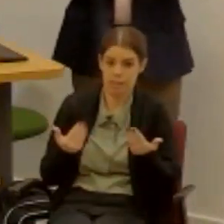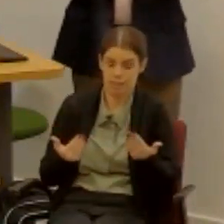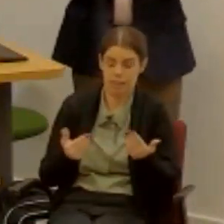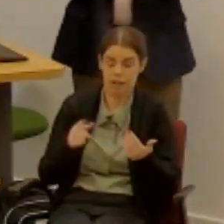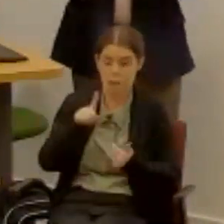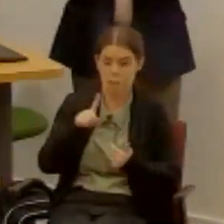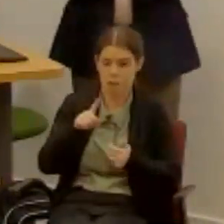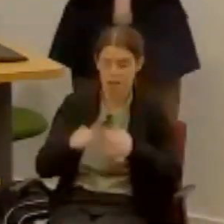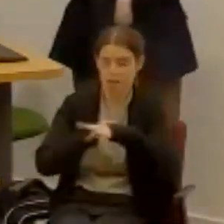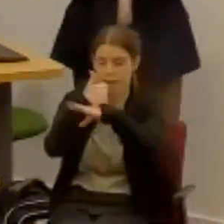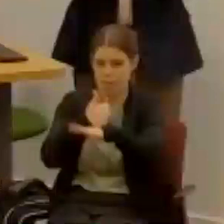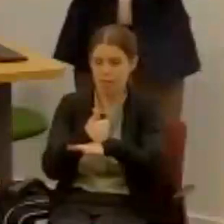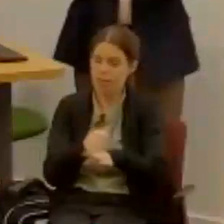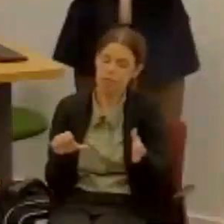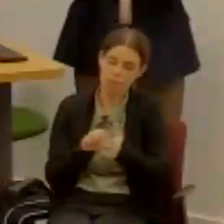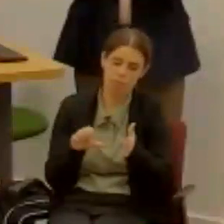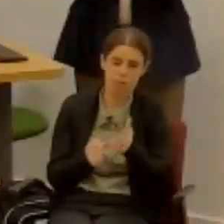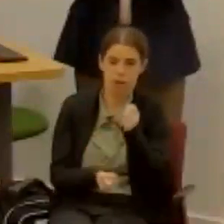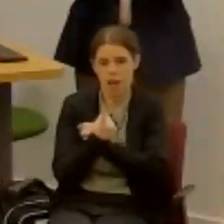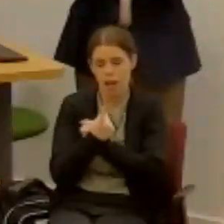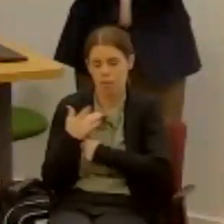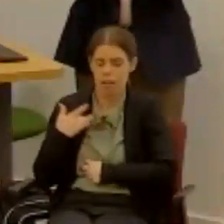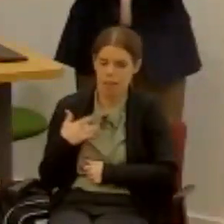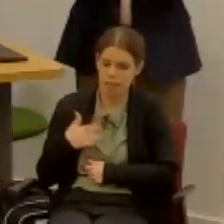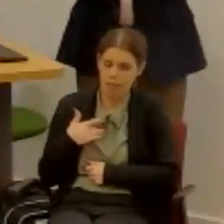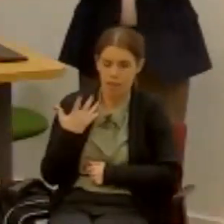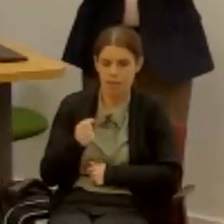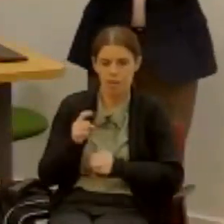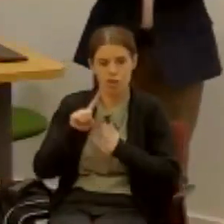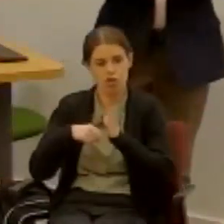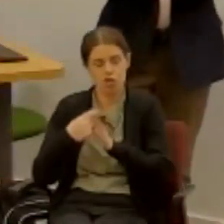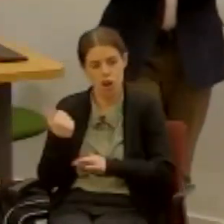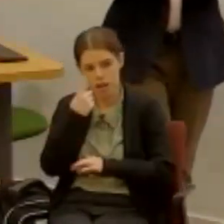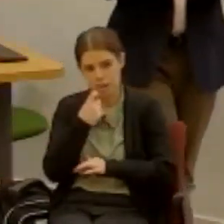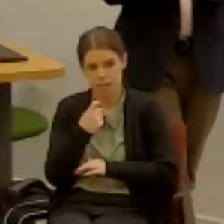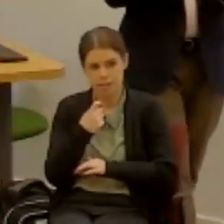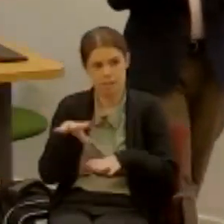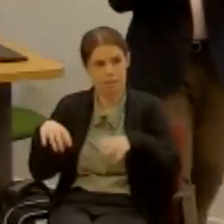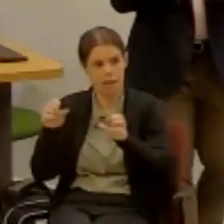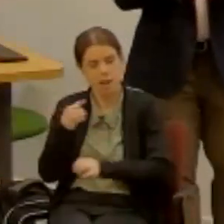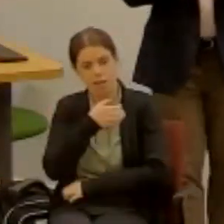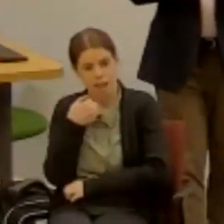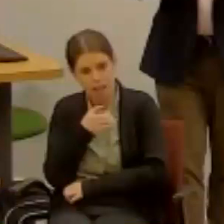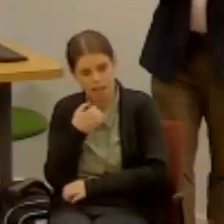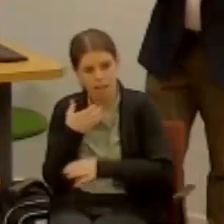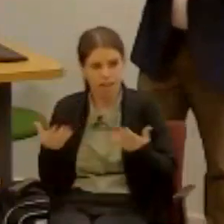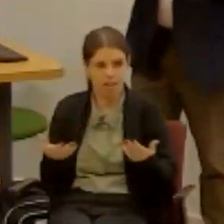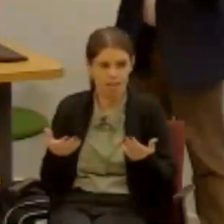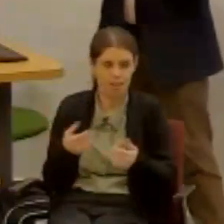and of course, lots of things happen in life in between time could take to the drink more than he does normally.